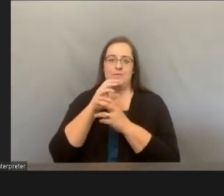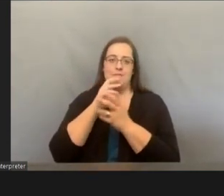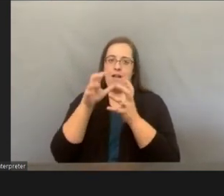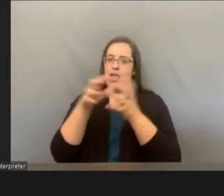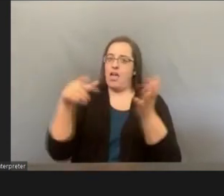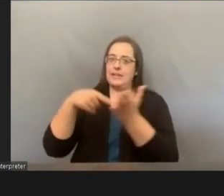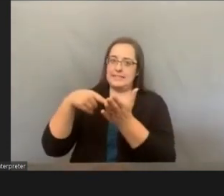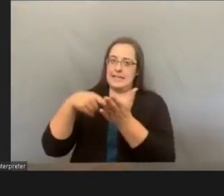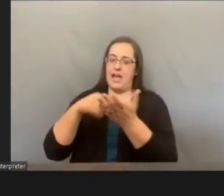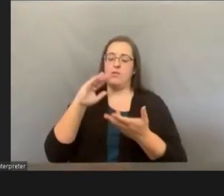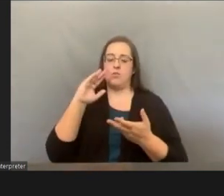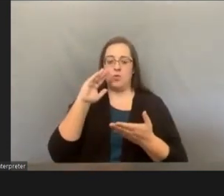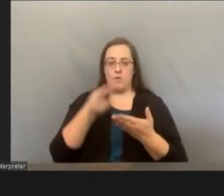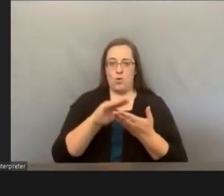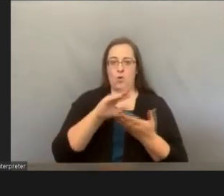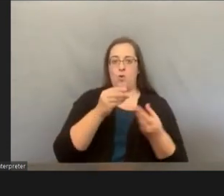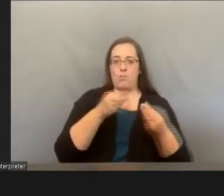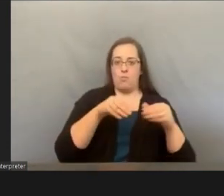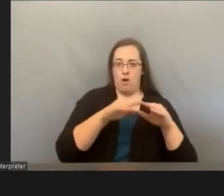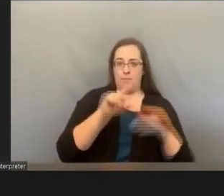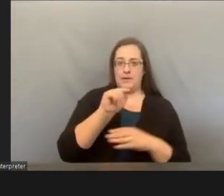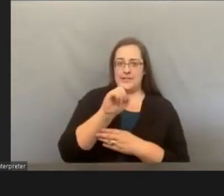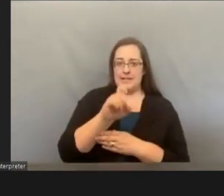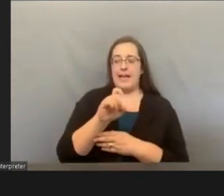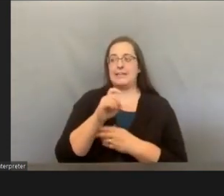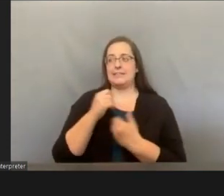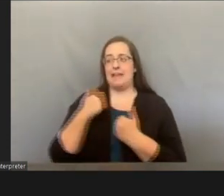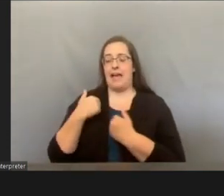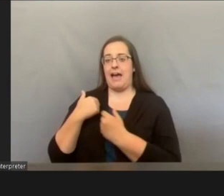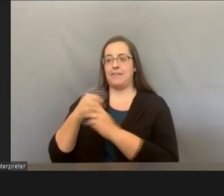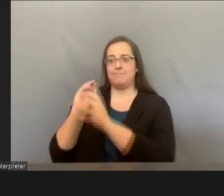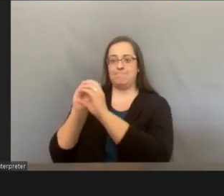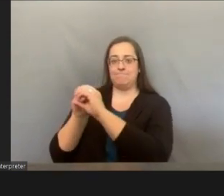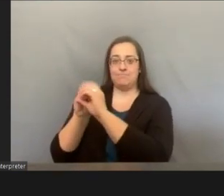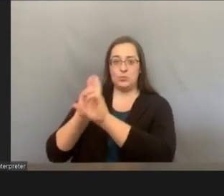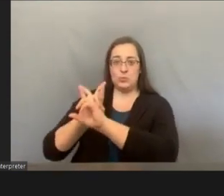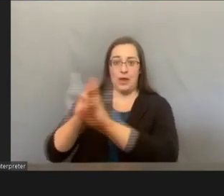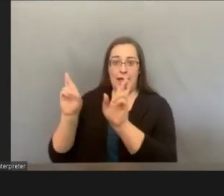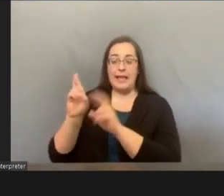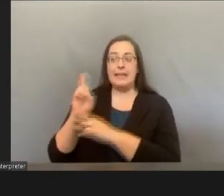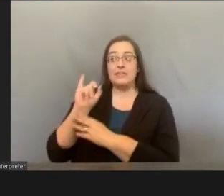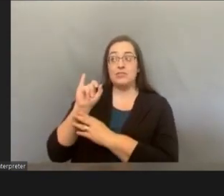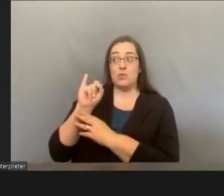COUNCIL LEADERS WHO TIME AFTER TIME HAD VALID WITH LOW DEBT AND